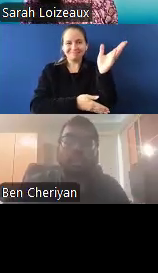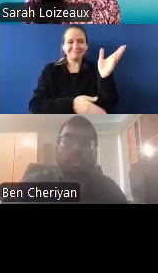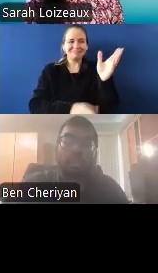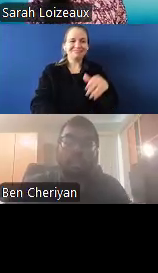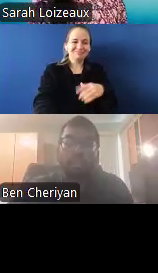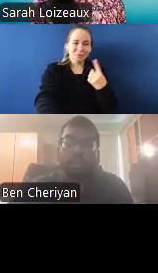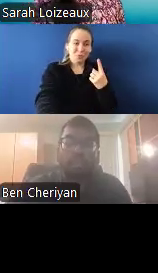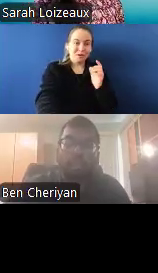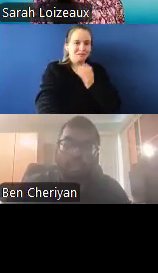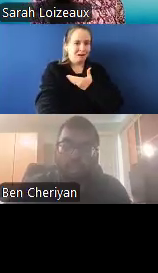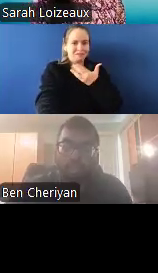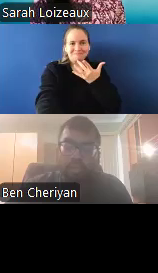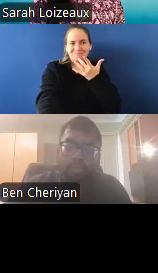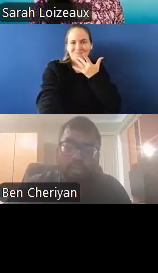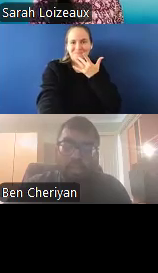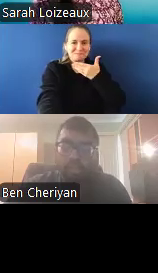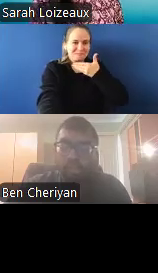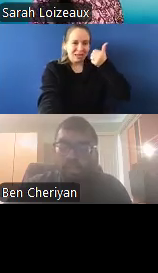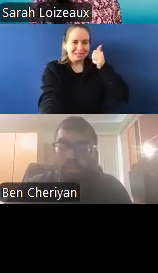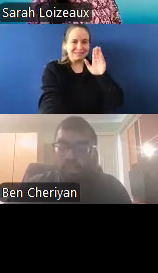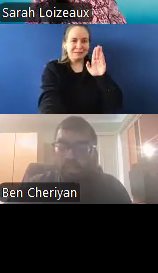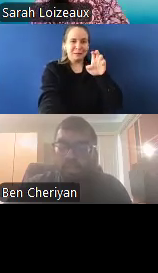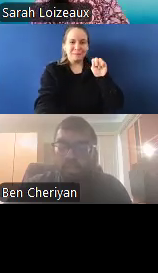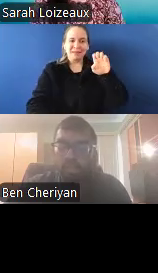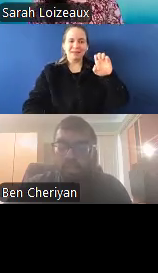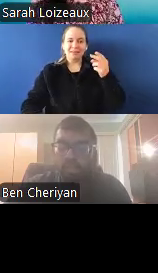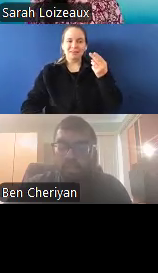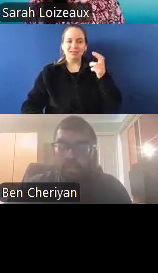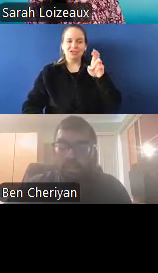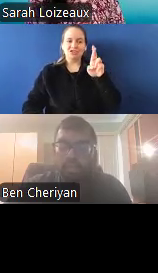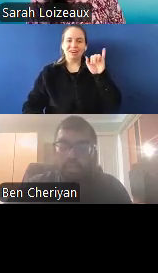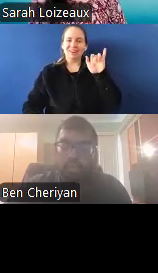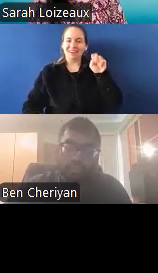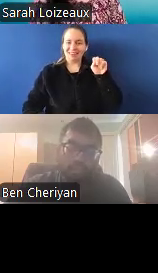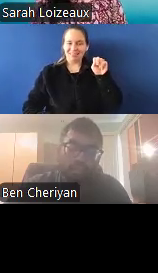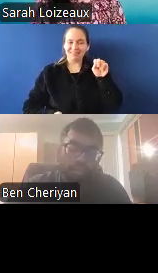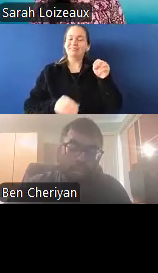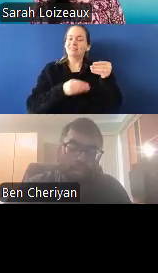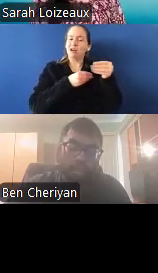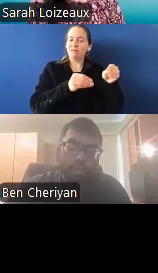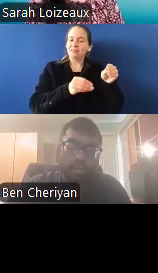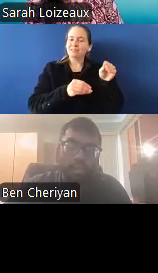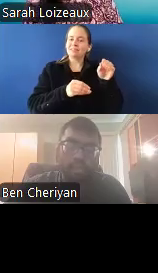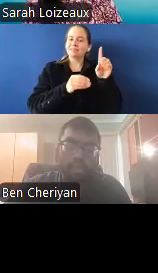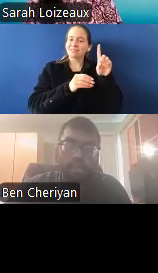ODEP's finest, Ben Cheriyan with the US Department of Labor's Office of Disability Employment Policy.